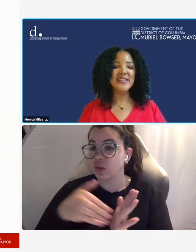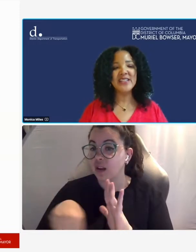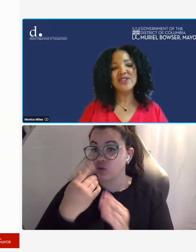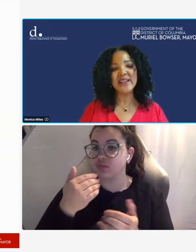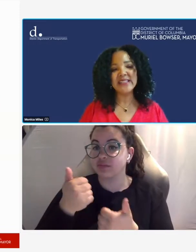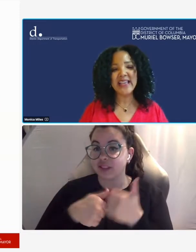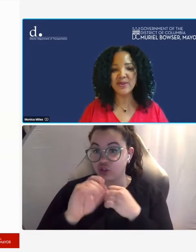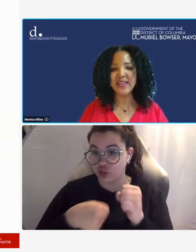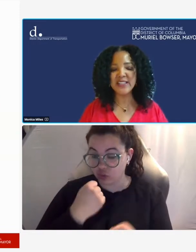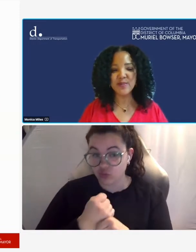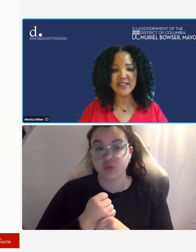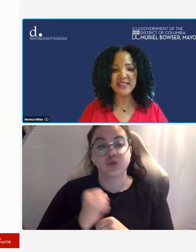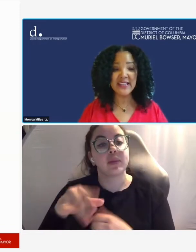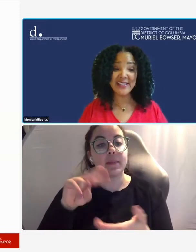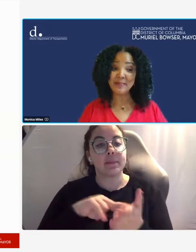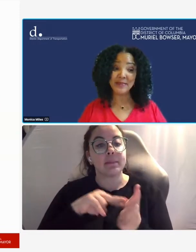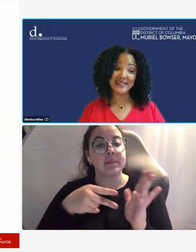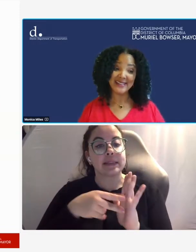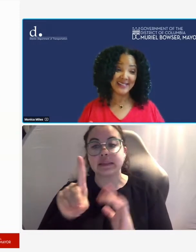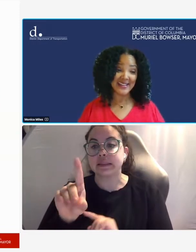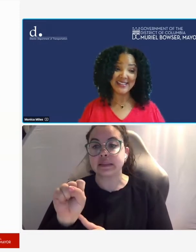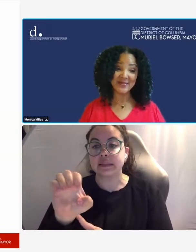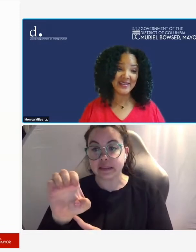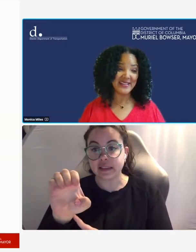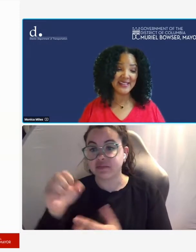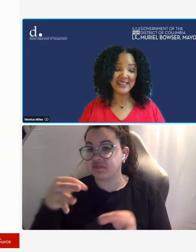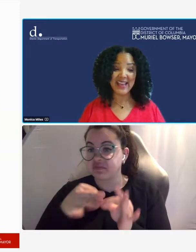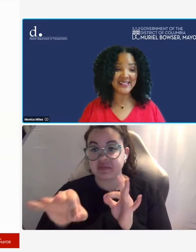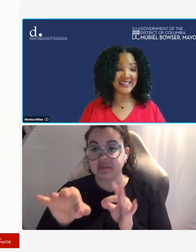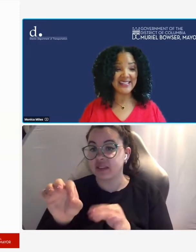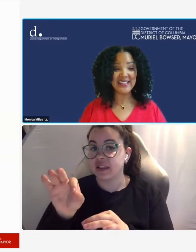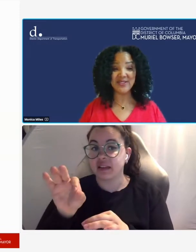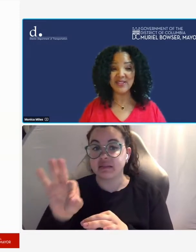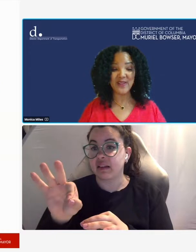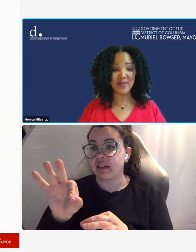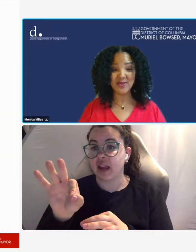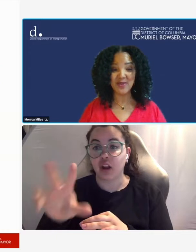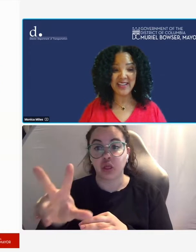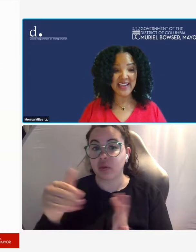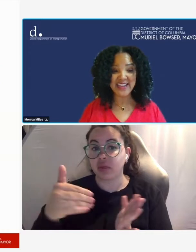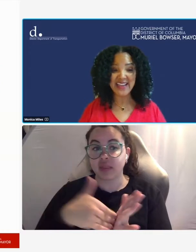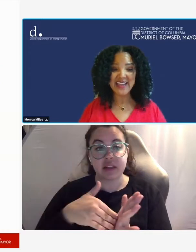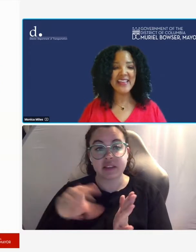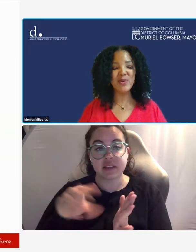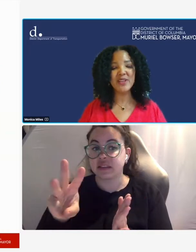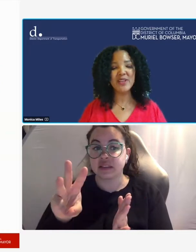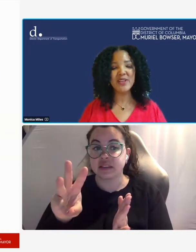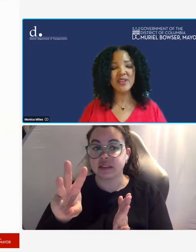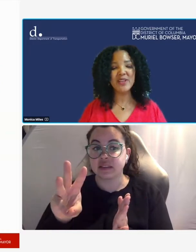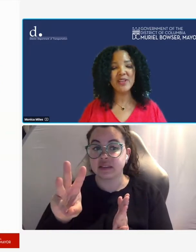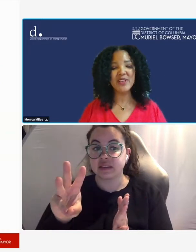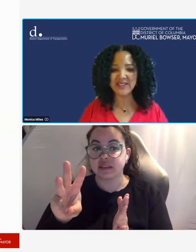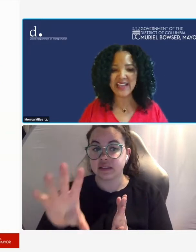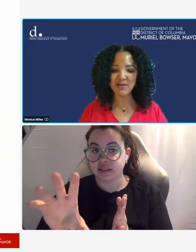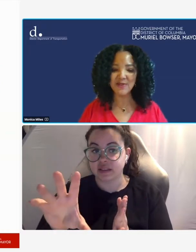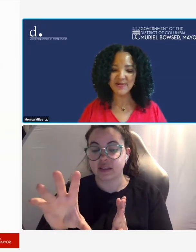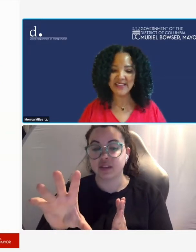the direct salary expense is simply 93 600 divided by 2080 that will give you 45 an hour for direct